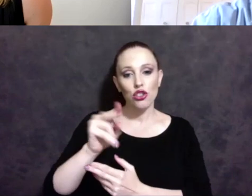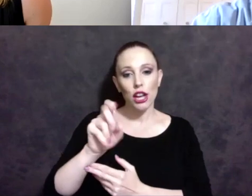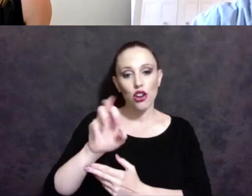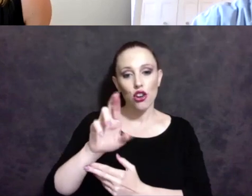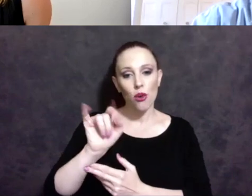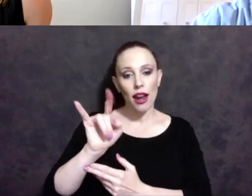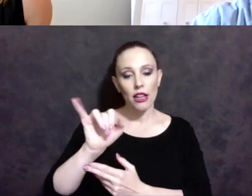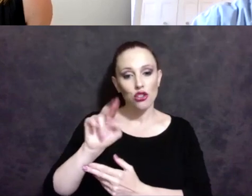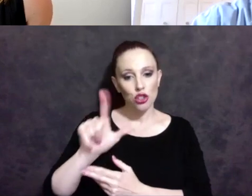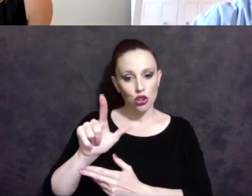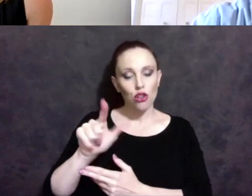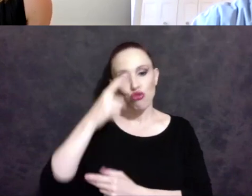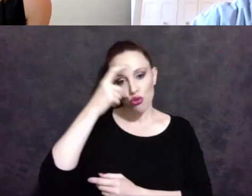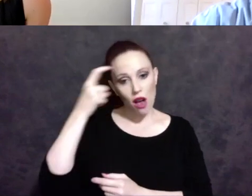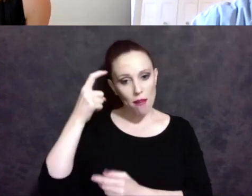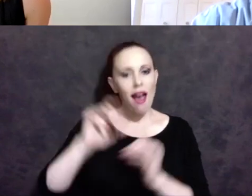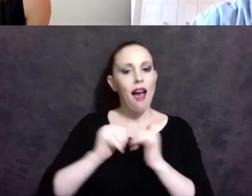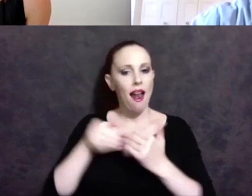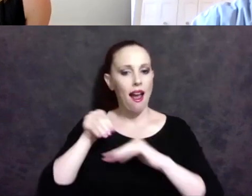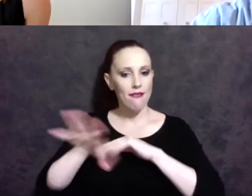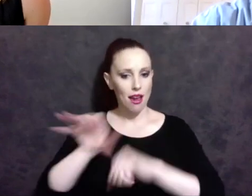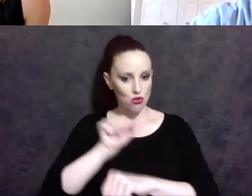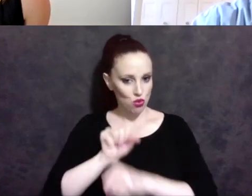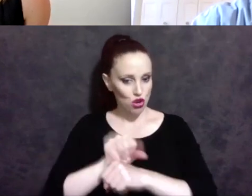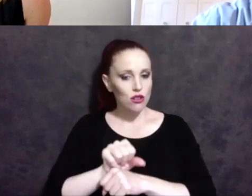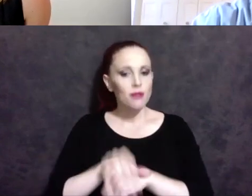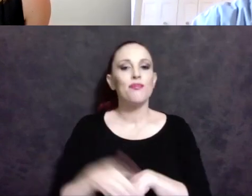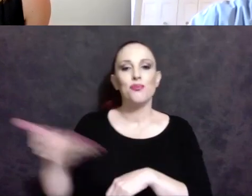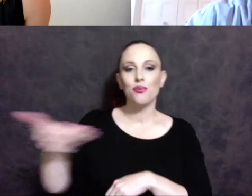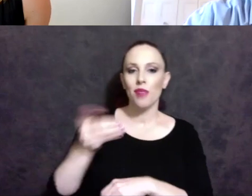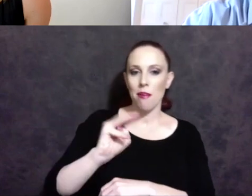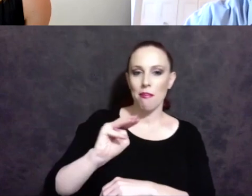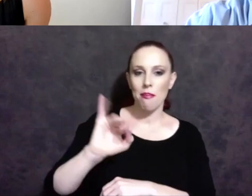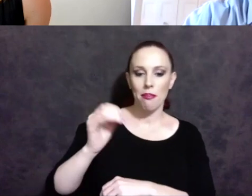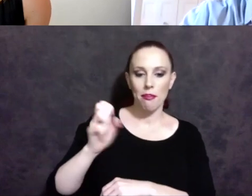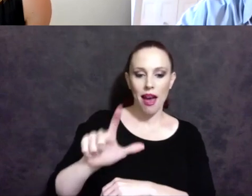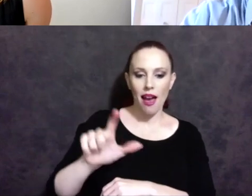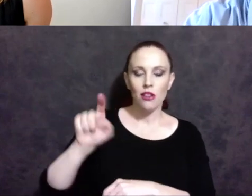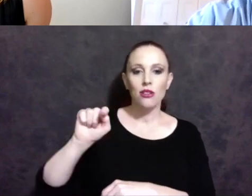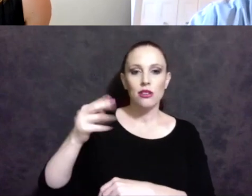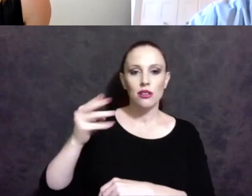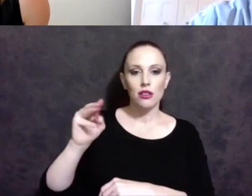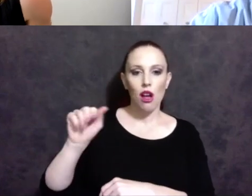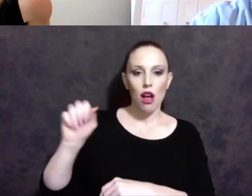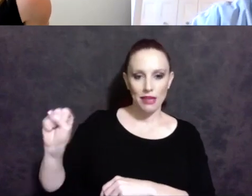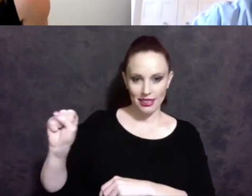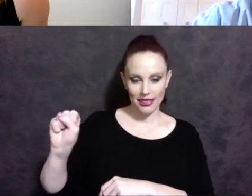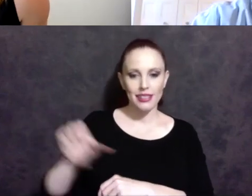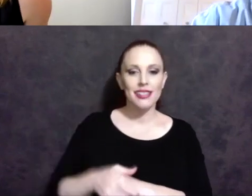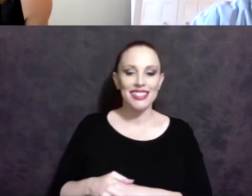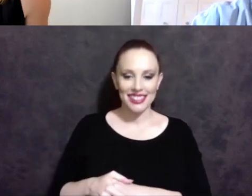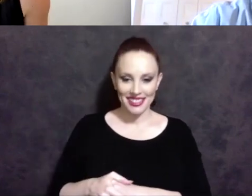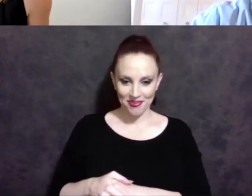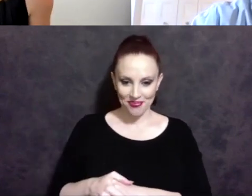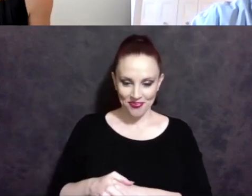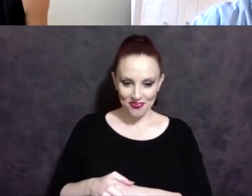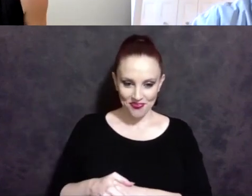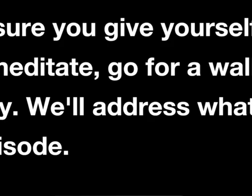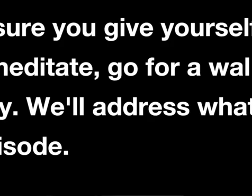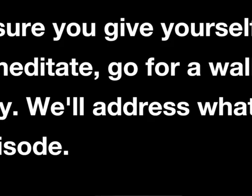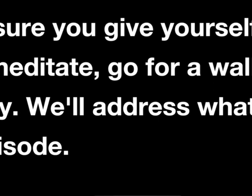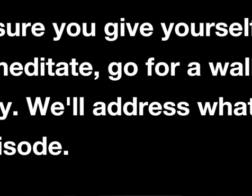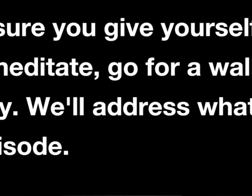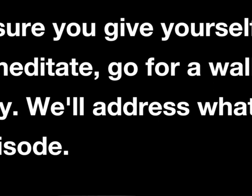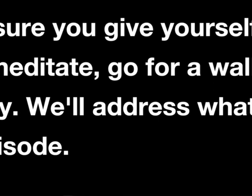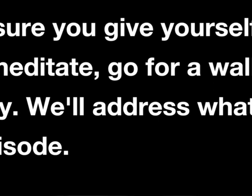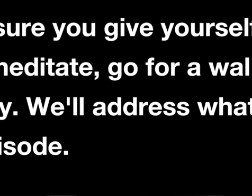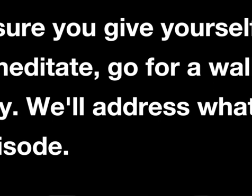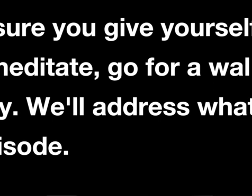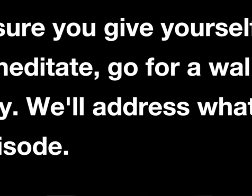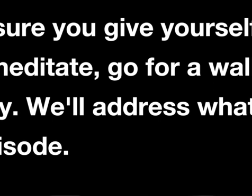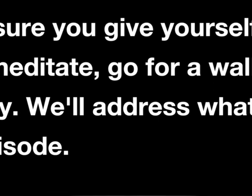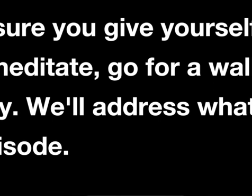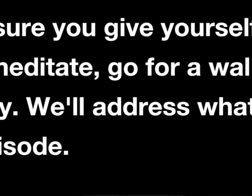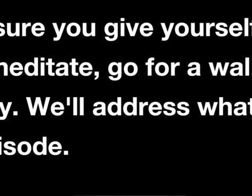the workplace. Please welcome, Michael Thomas, shareholder at Ogletree Deakins. Welcome Michael.